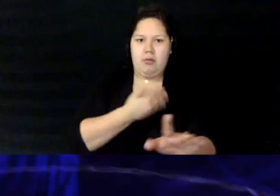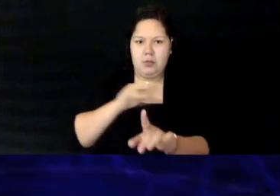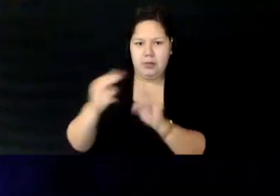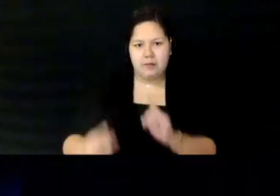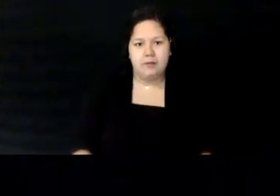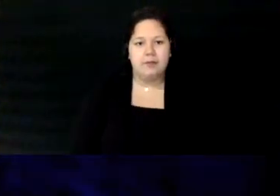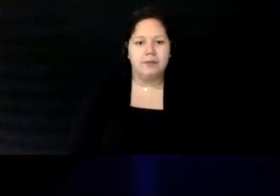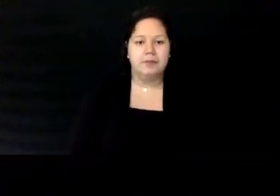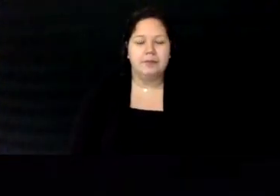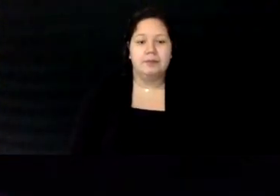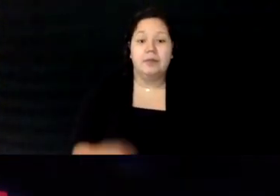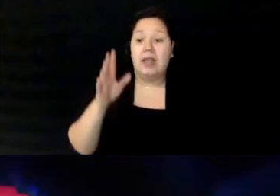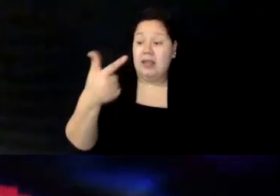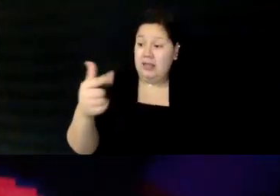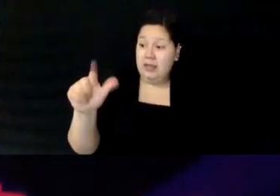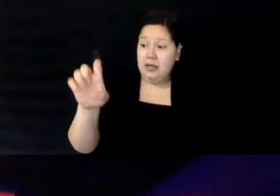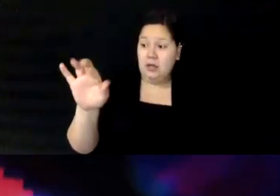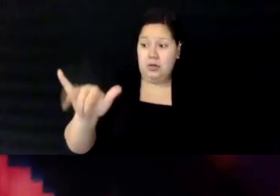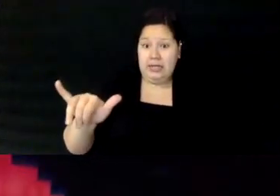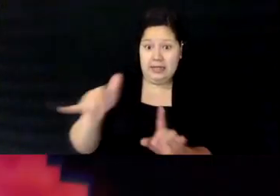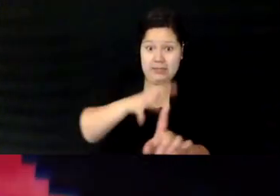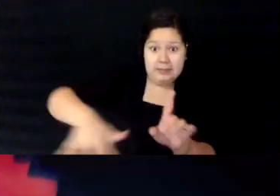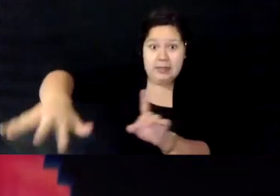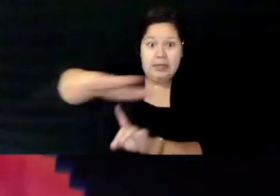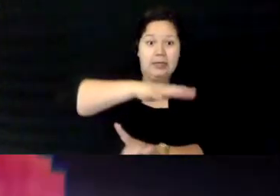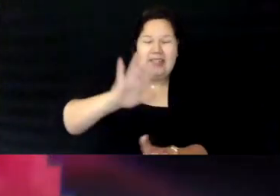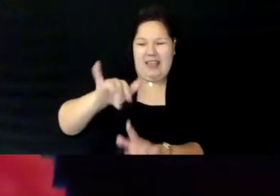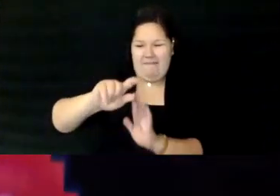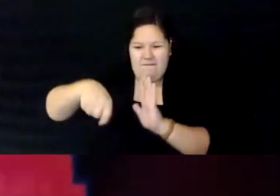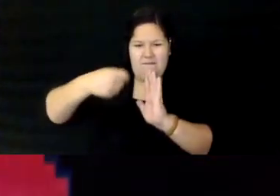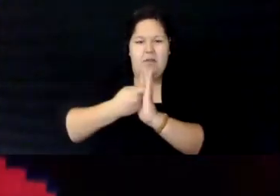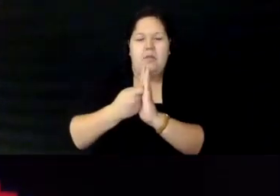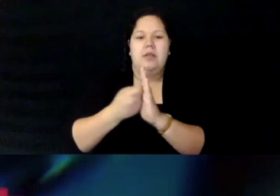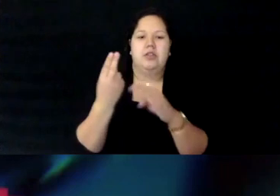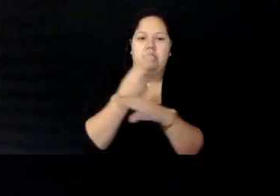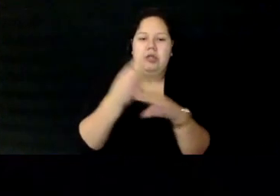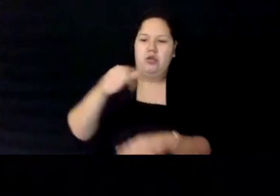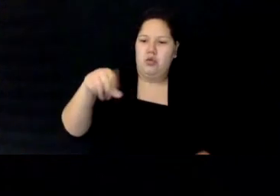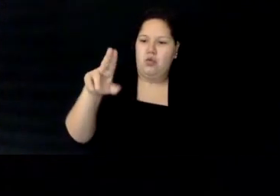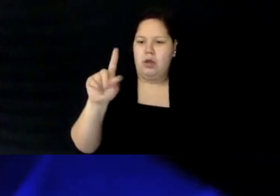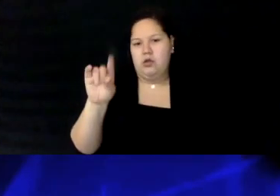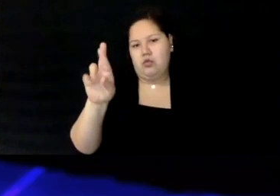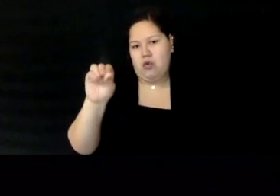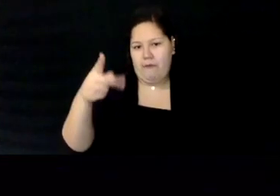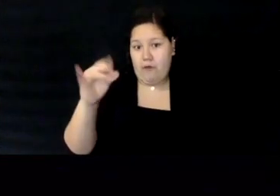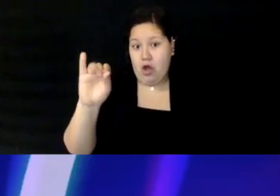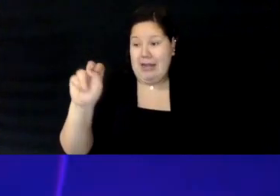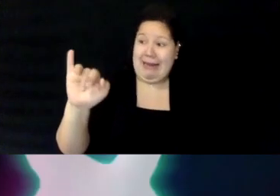In the gallery space, the film is enclosed in a quadrophonic sound system. So you have,